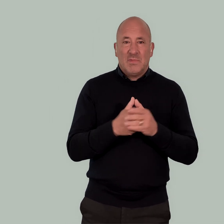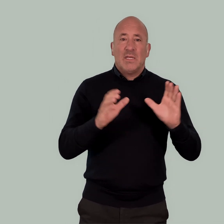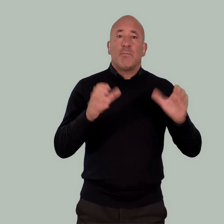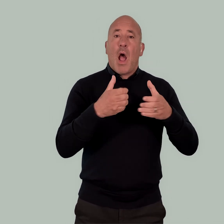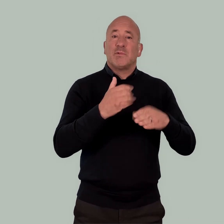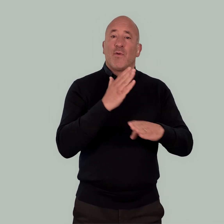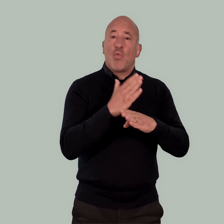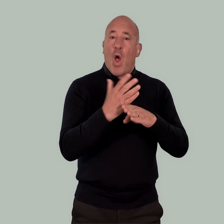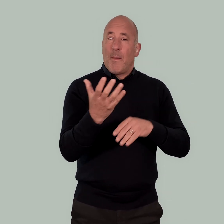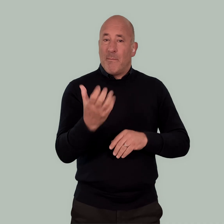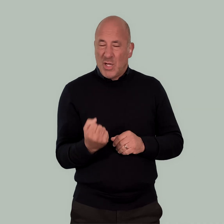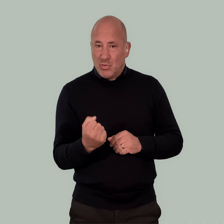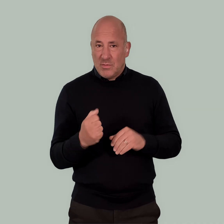Department for Work and Pensions